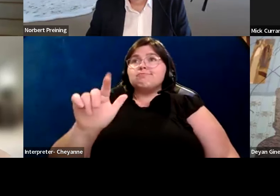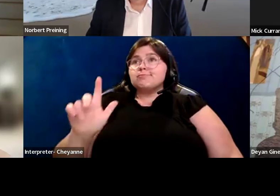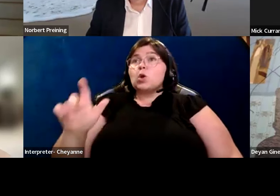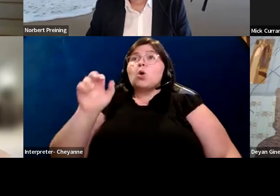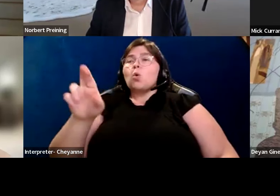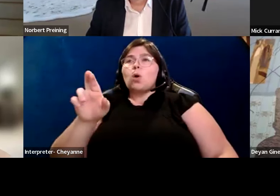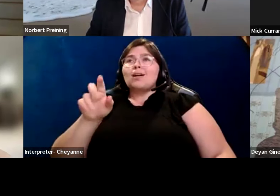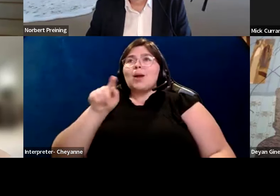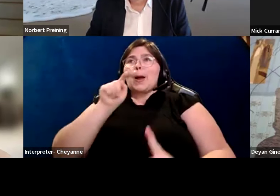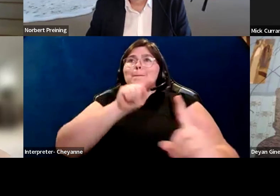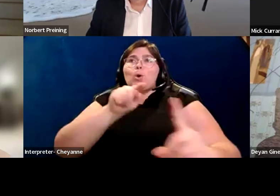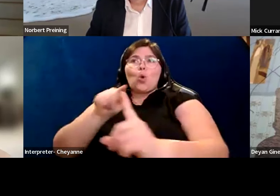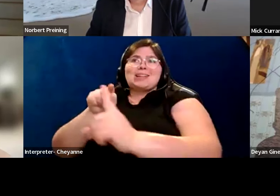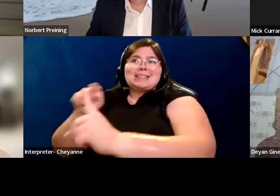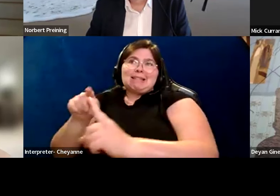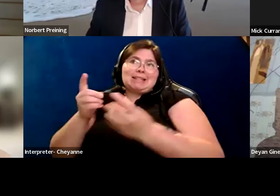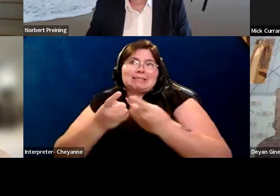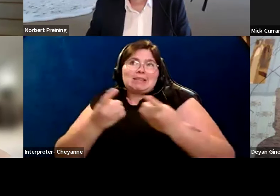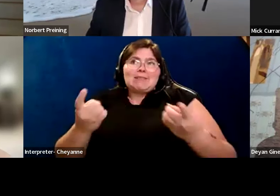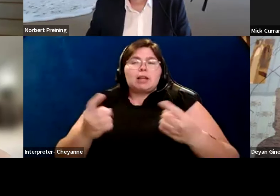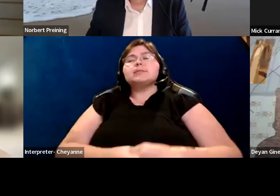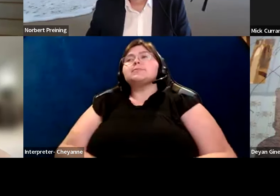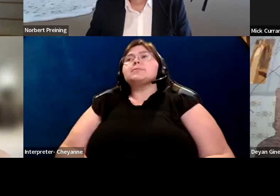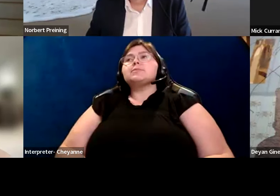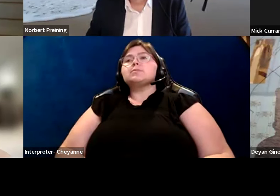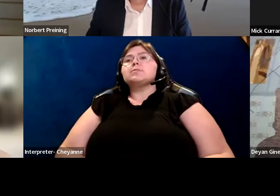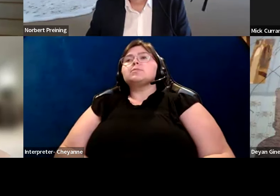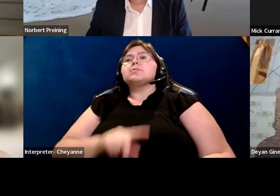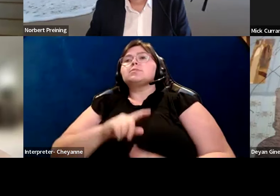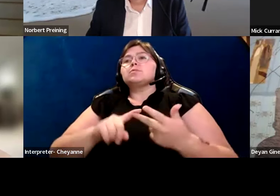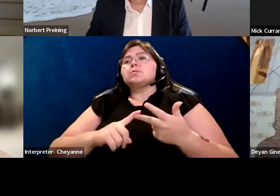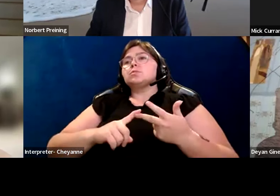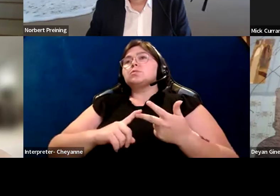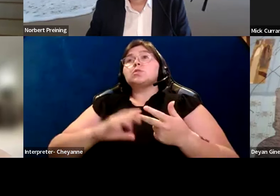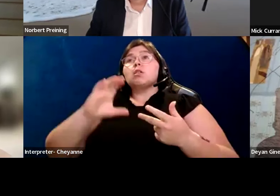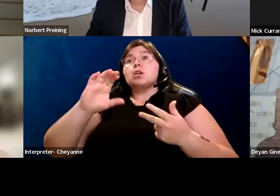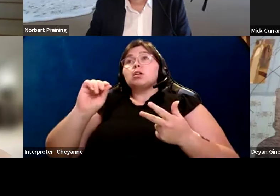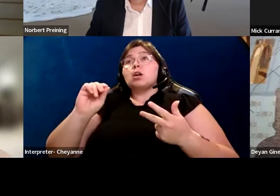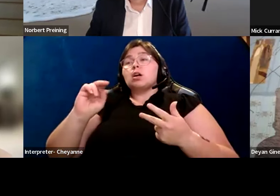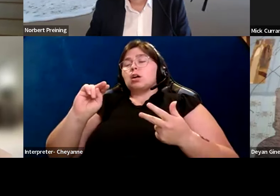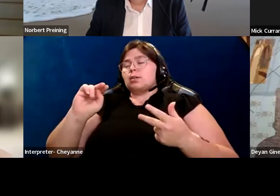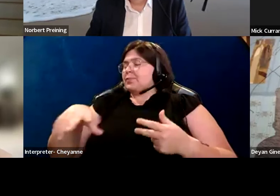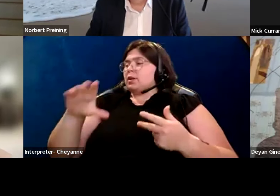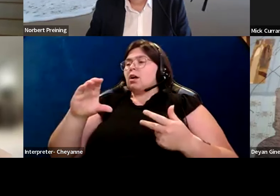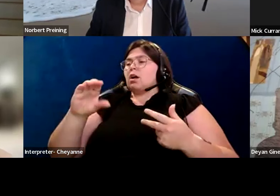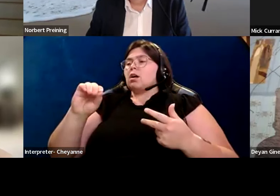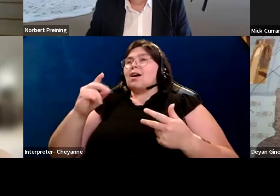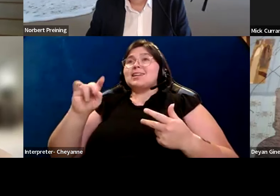we're talking about perhaps there are particular settings in the operating system or something